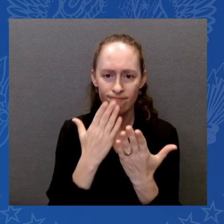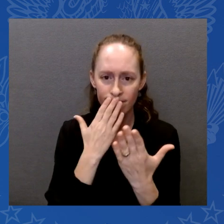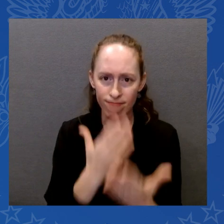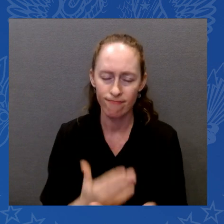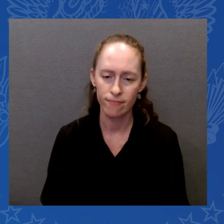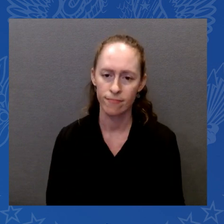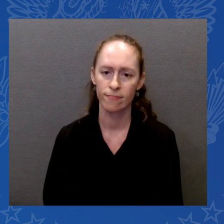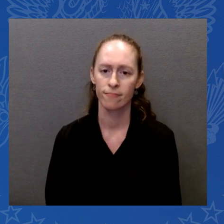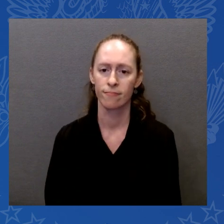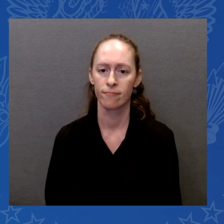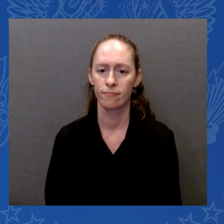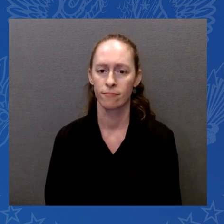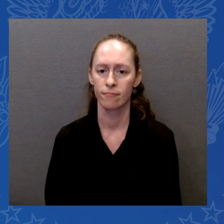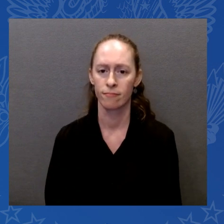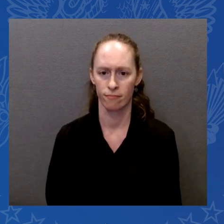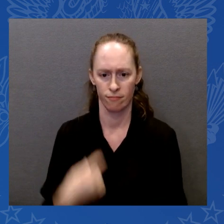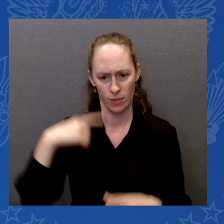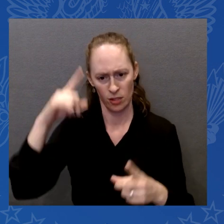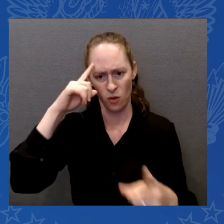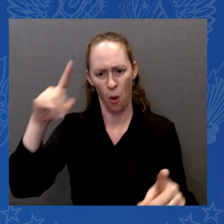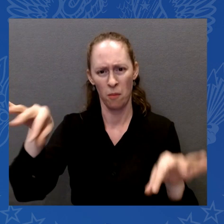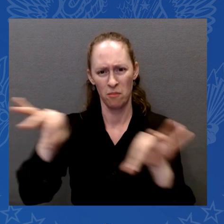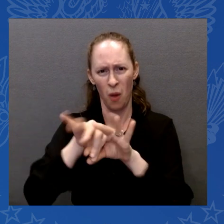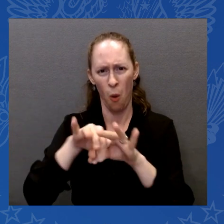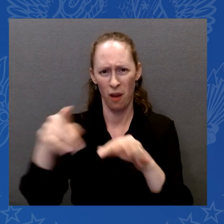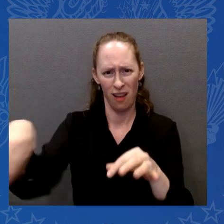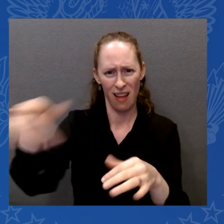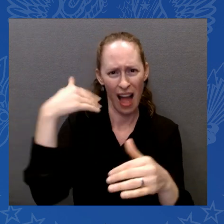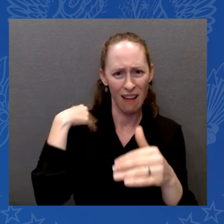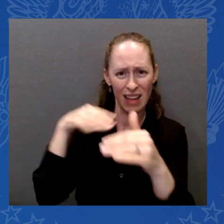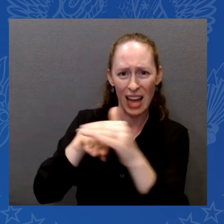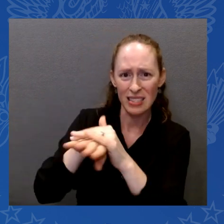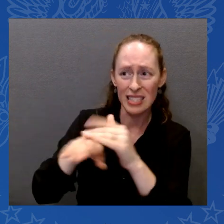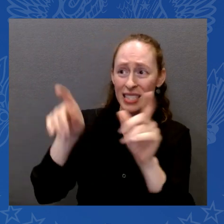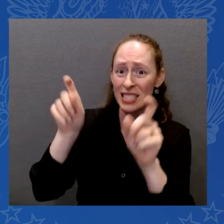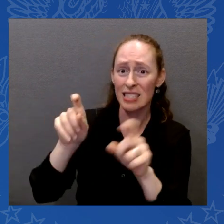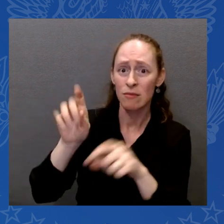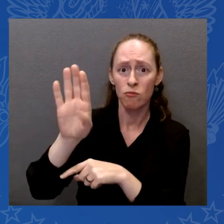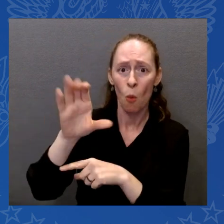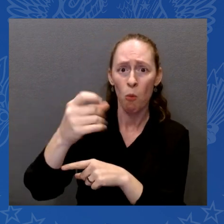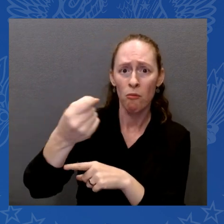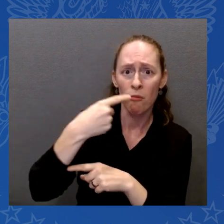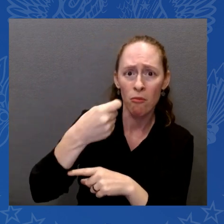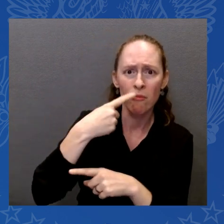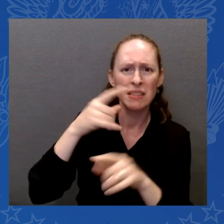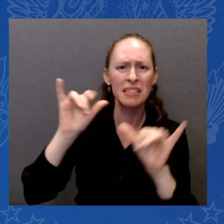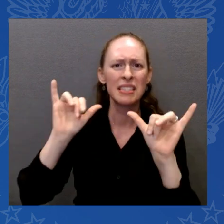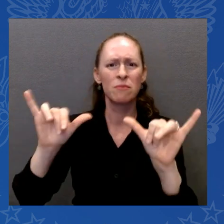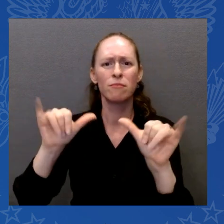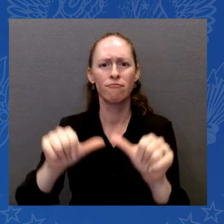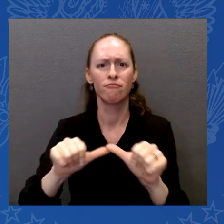on our college campuses. And ensuring there's accurate, reliable information for students and for educators.